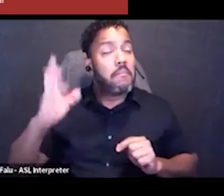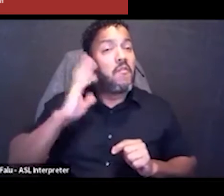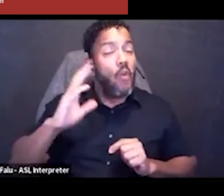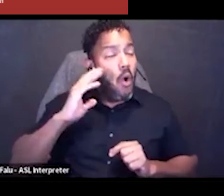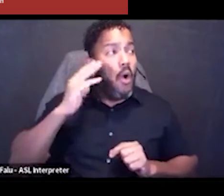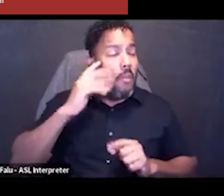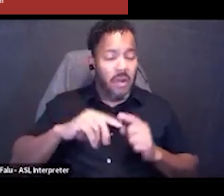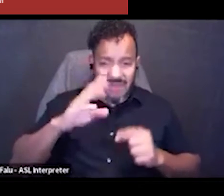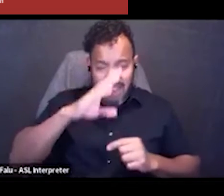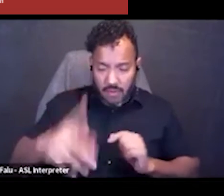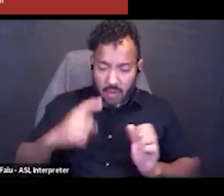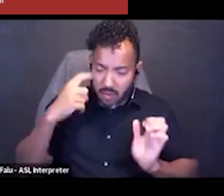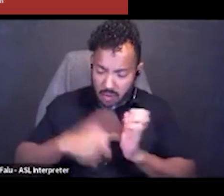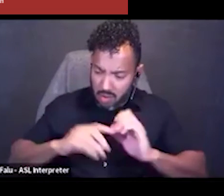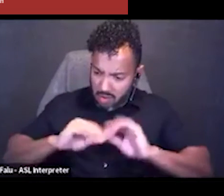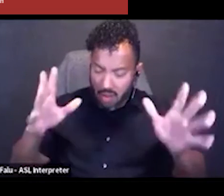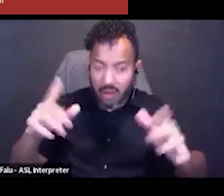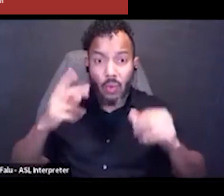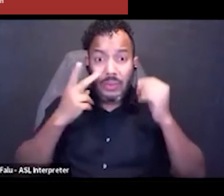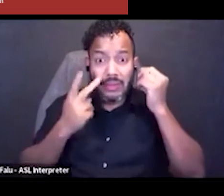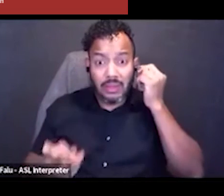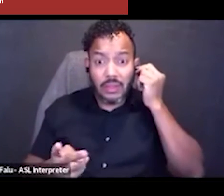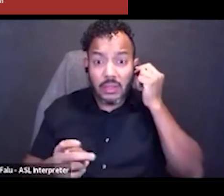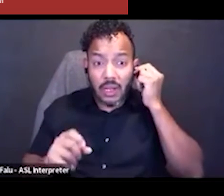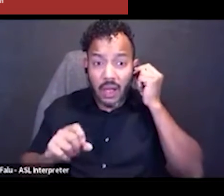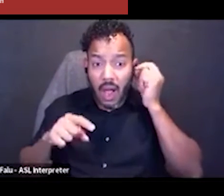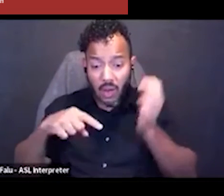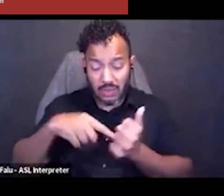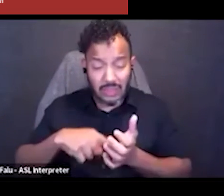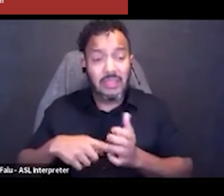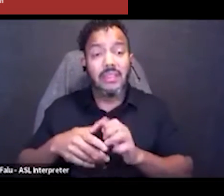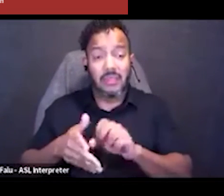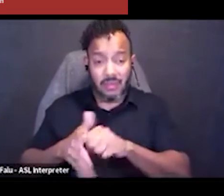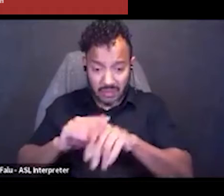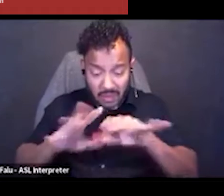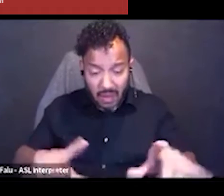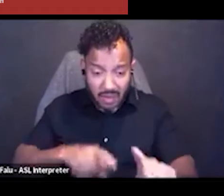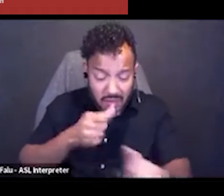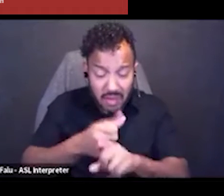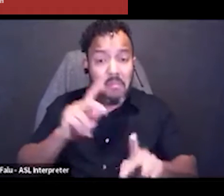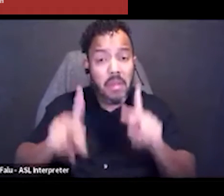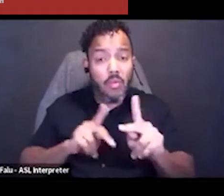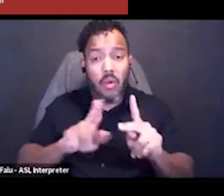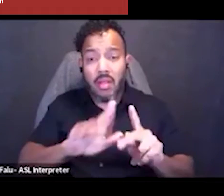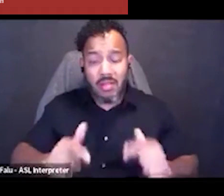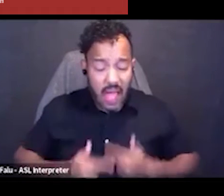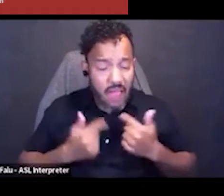We have seen this virus impact every aspect of American life from the way that we move,